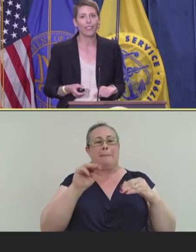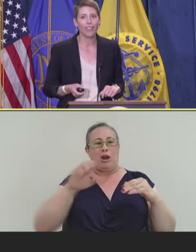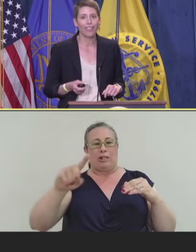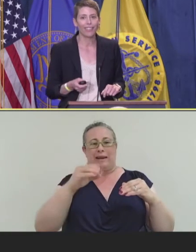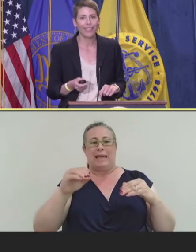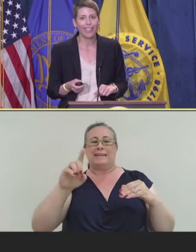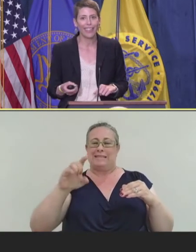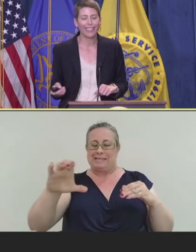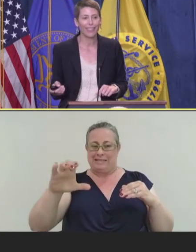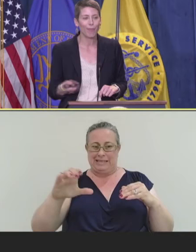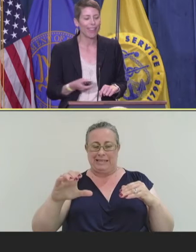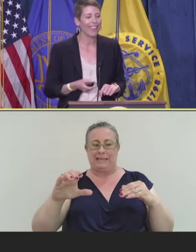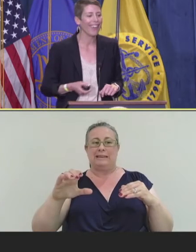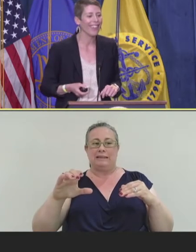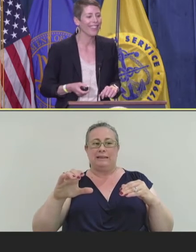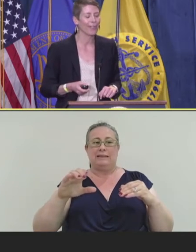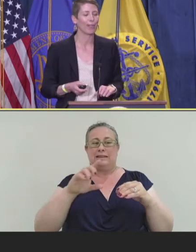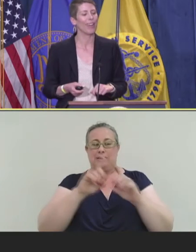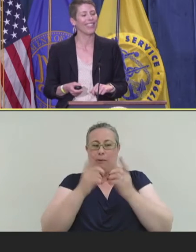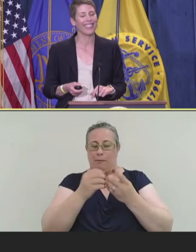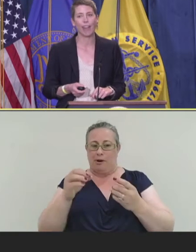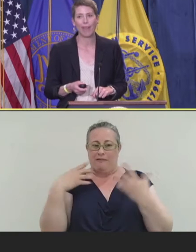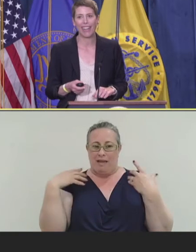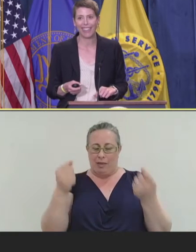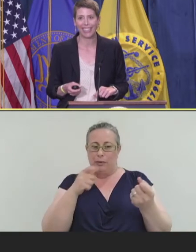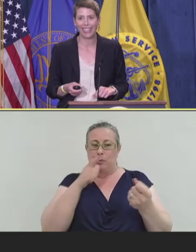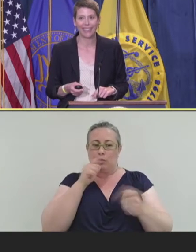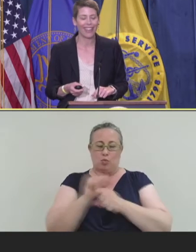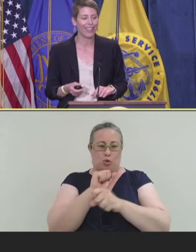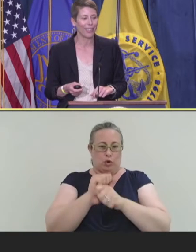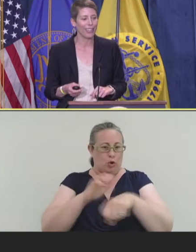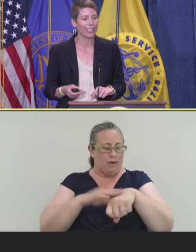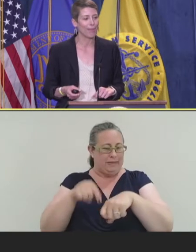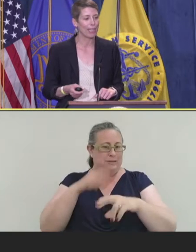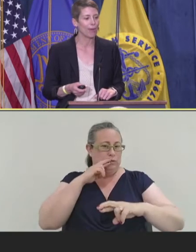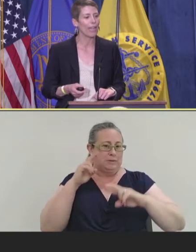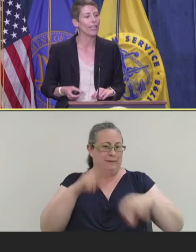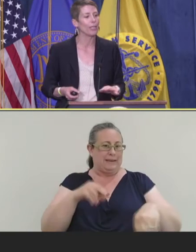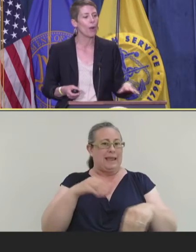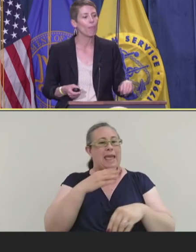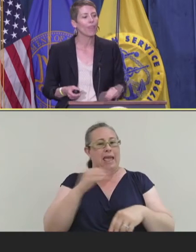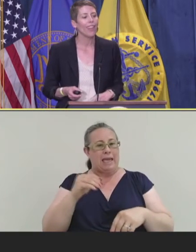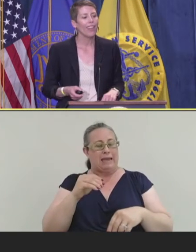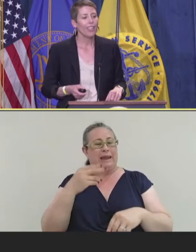alongside us with this response. And all my colleagues at HHS at Montgomery County as well.